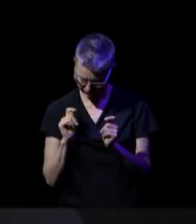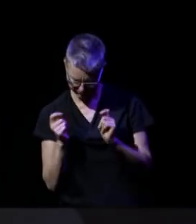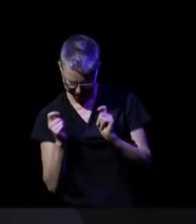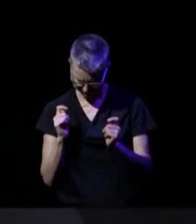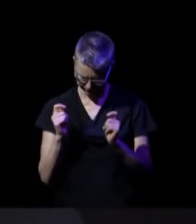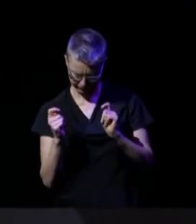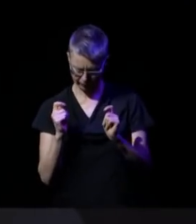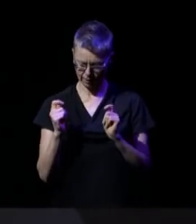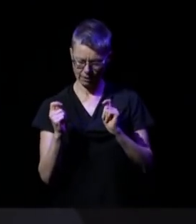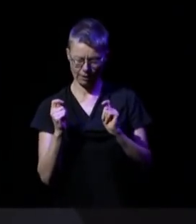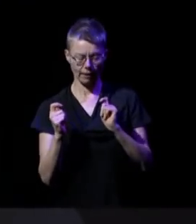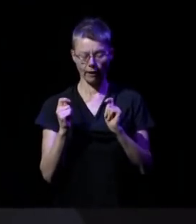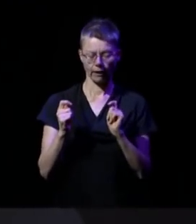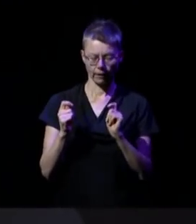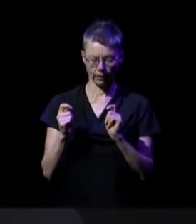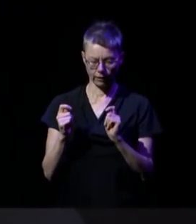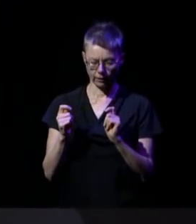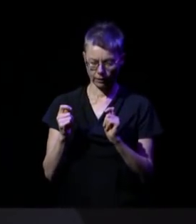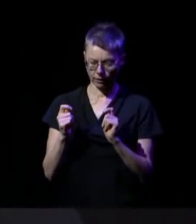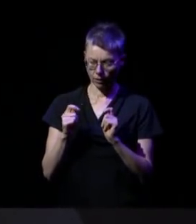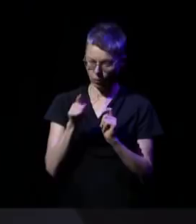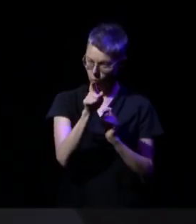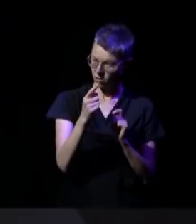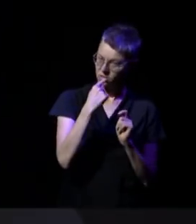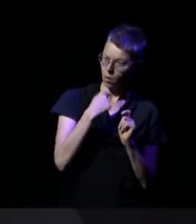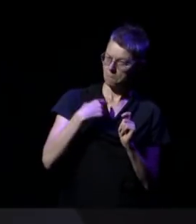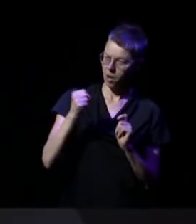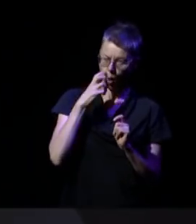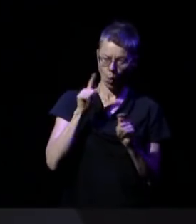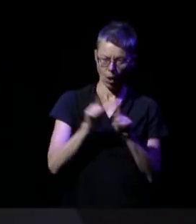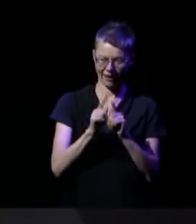to be divergent from what we are told should feel right.